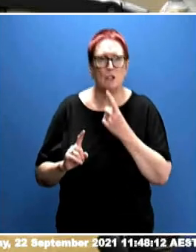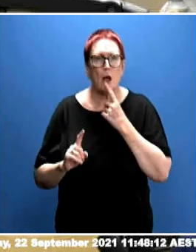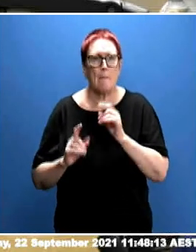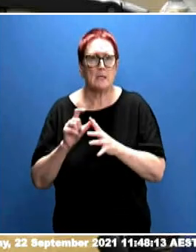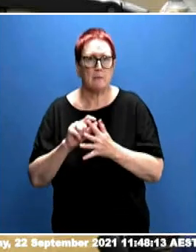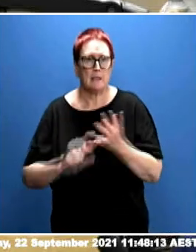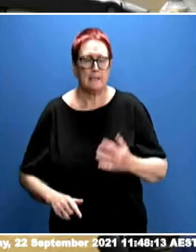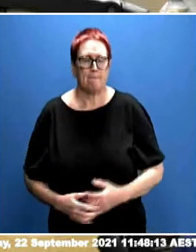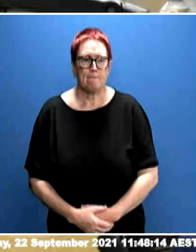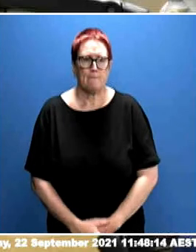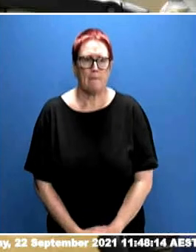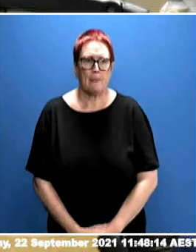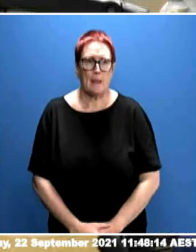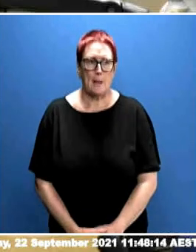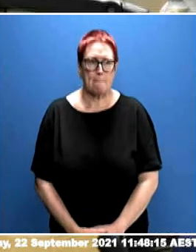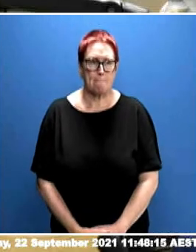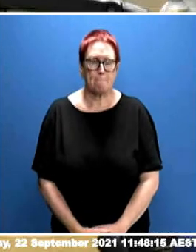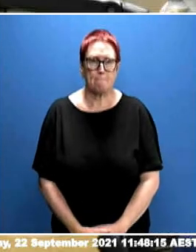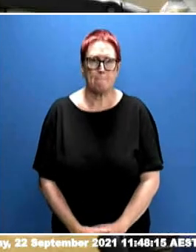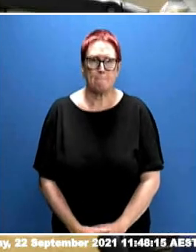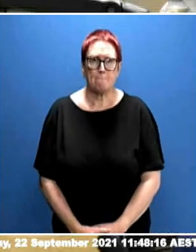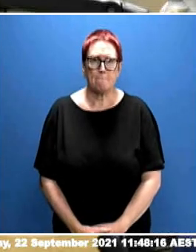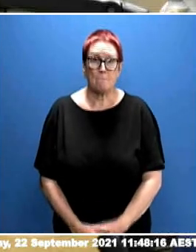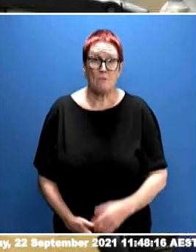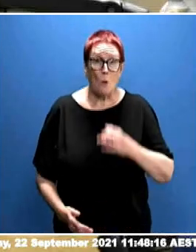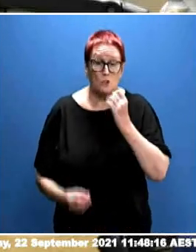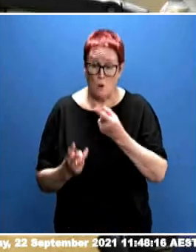What I'm interested to know from each of you, if you're able to contribute,